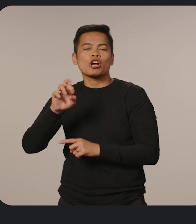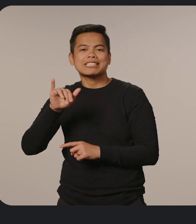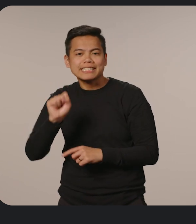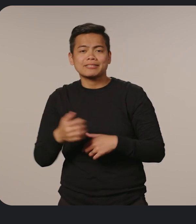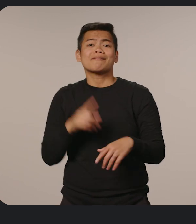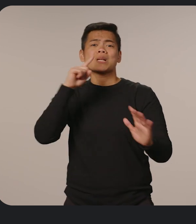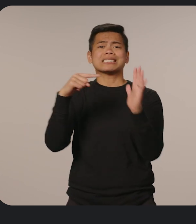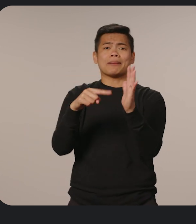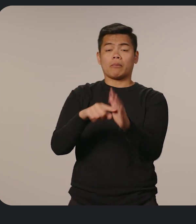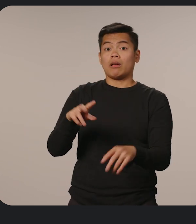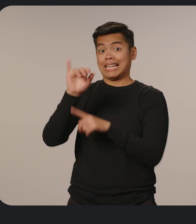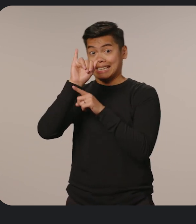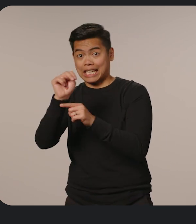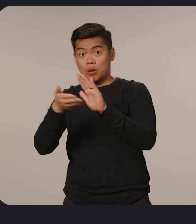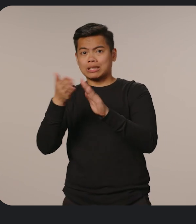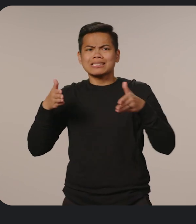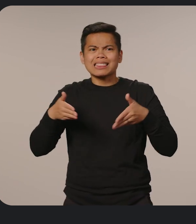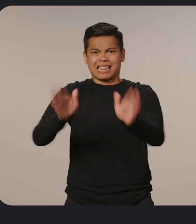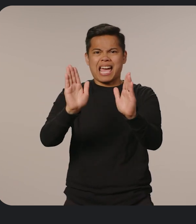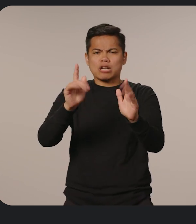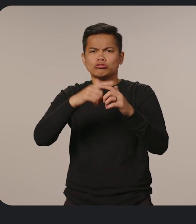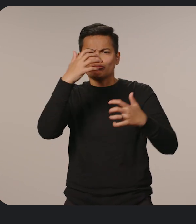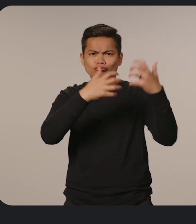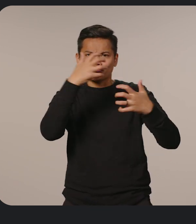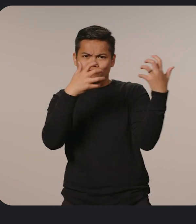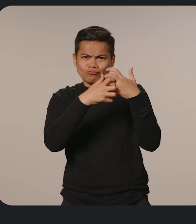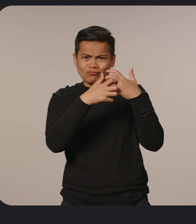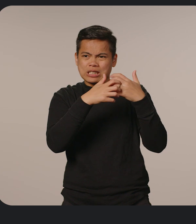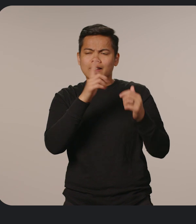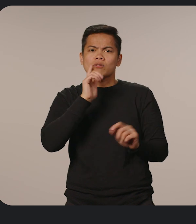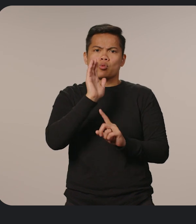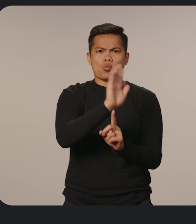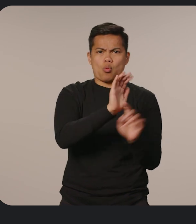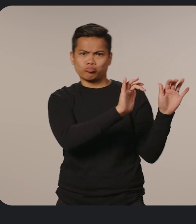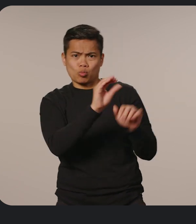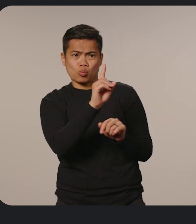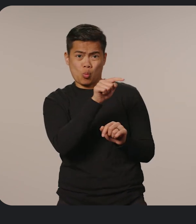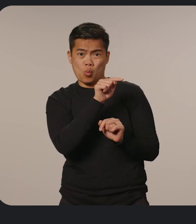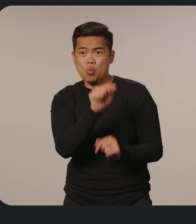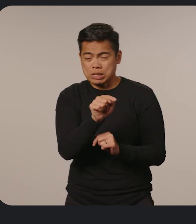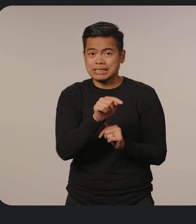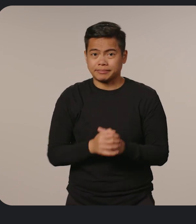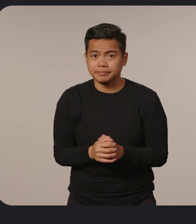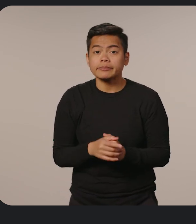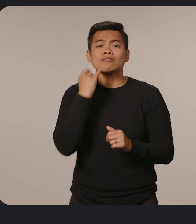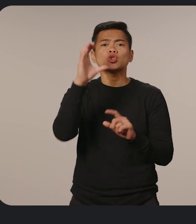combining equality Clauses on a specific document field so if you want to search for all the